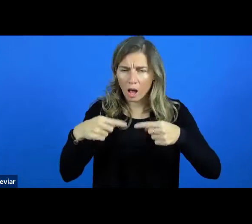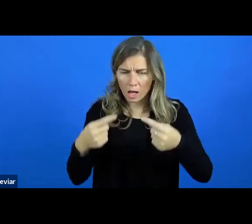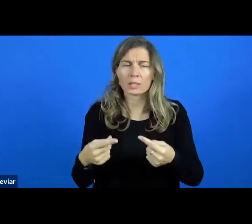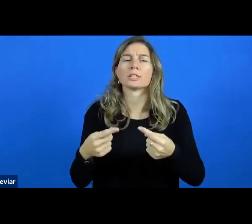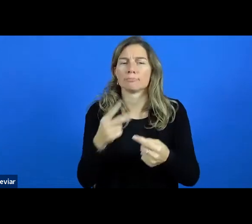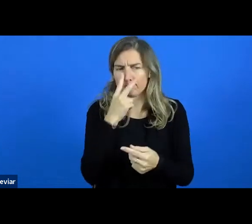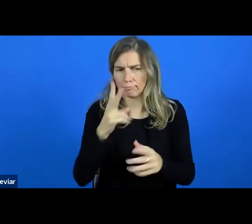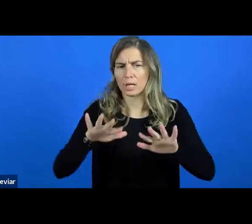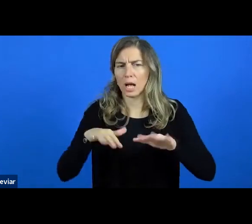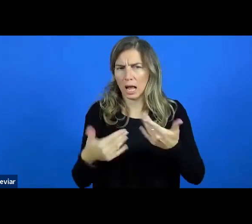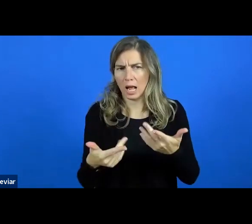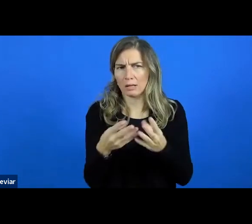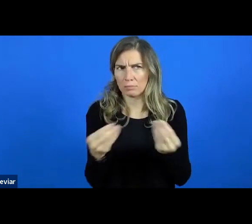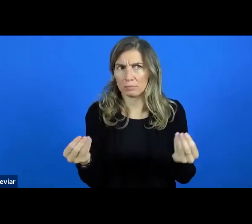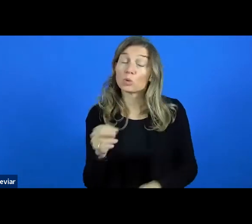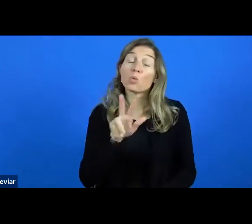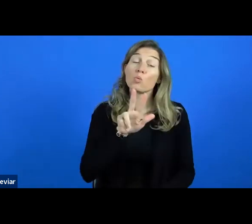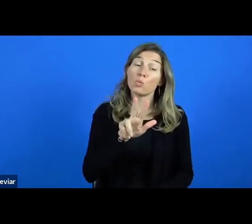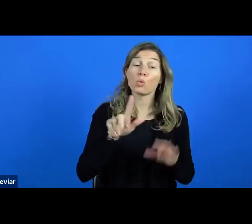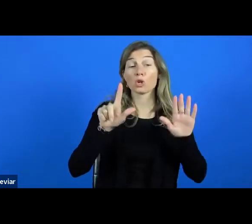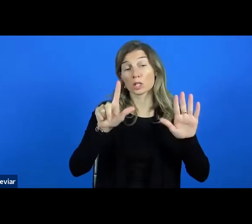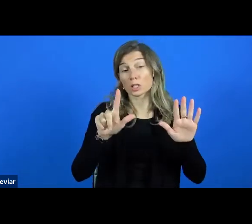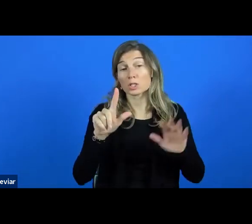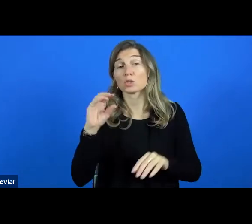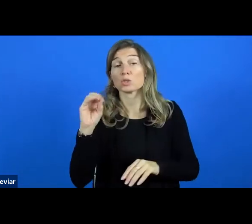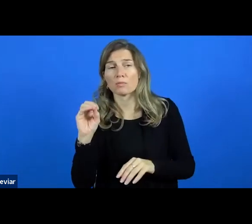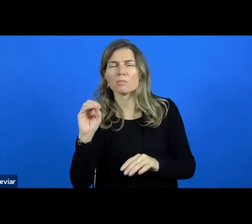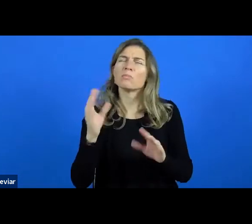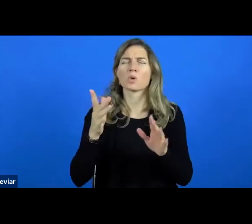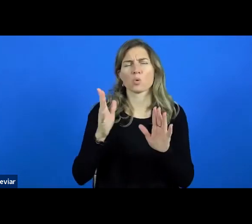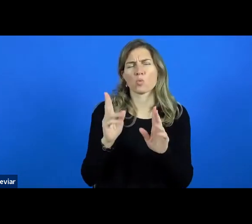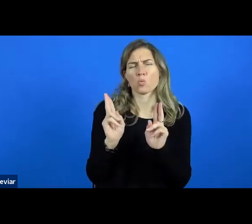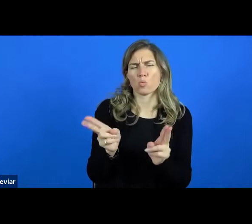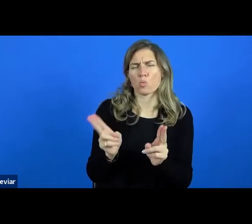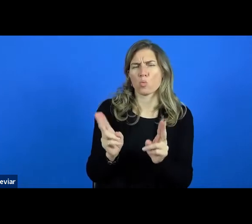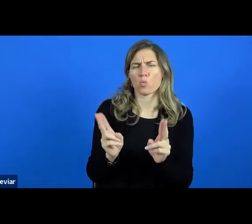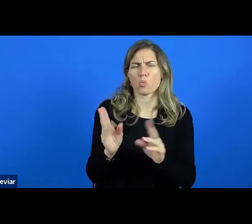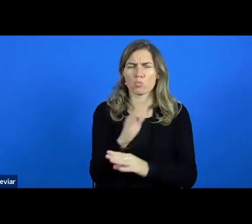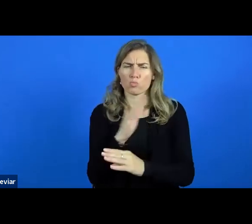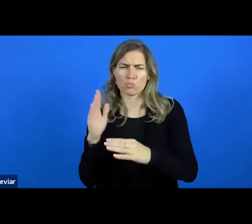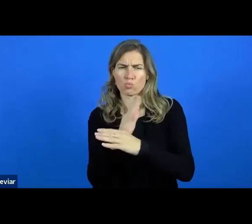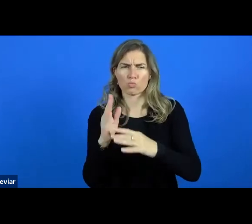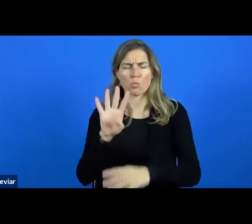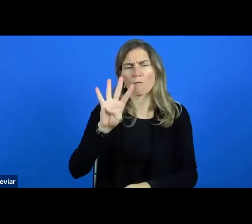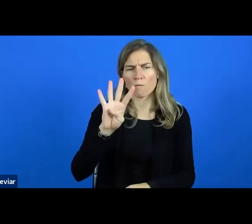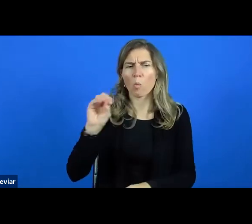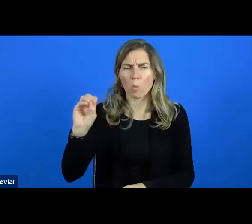So, 370, this is normally 400 or a bit more than 400 but this number is quite stable.